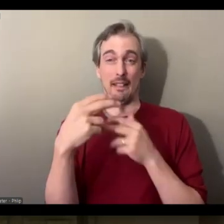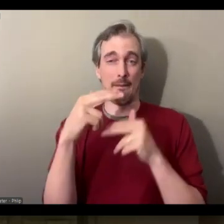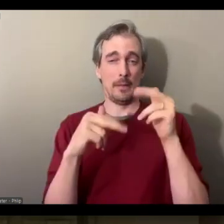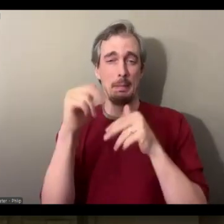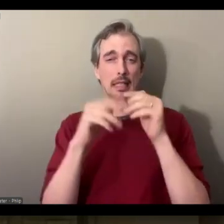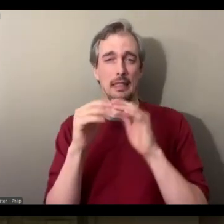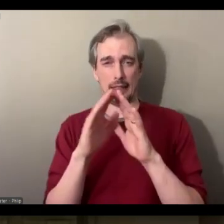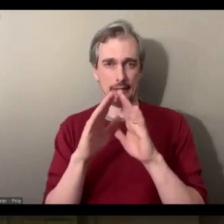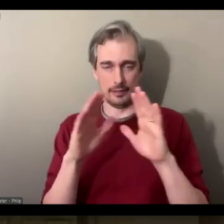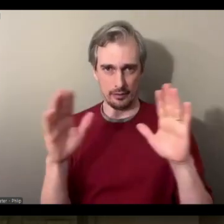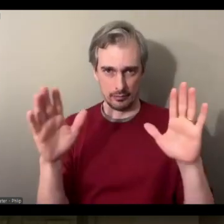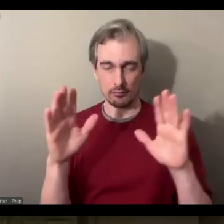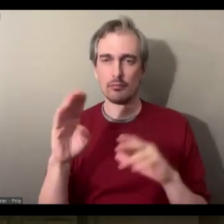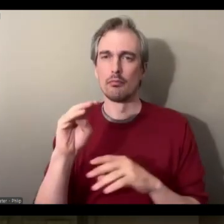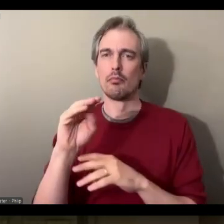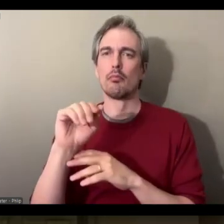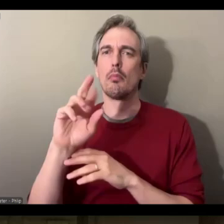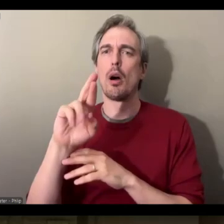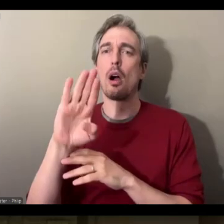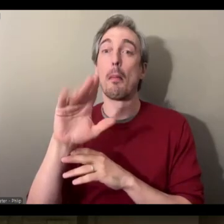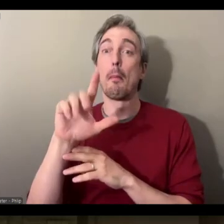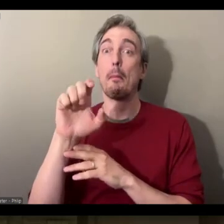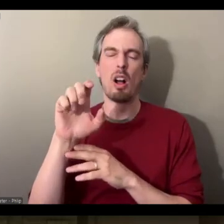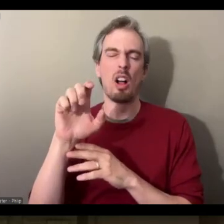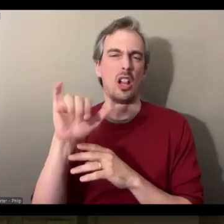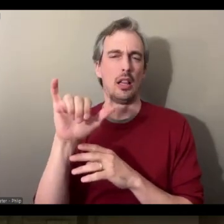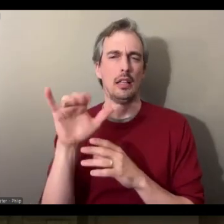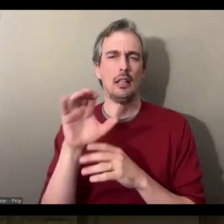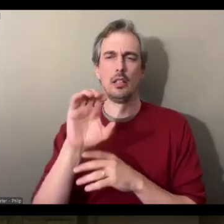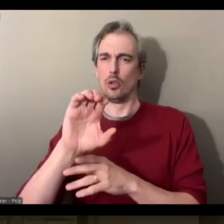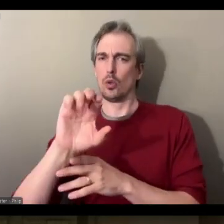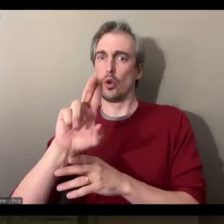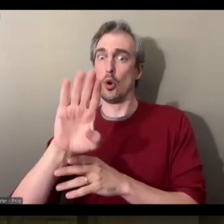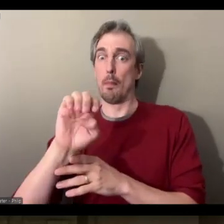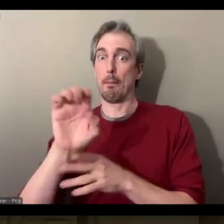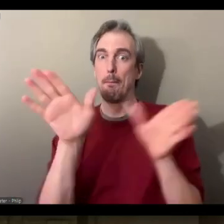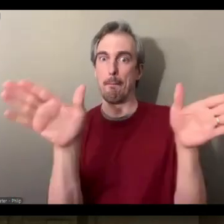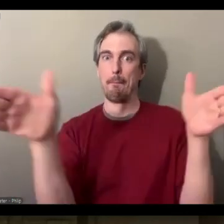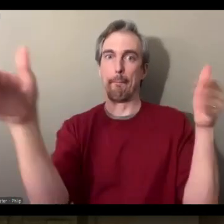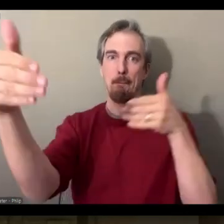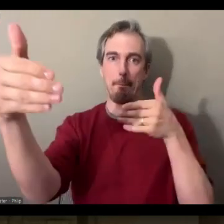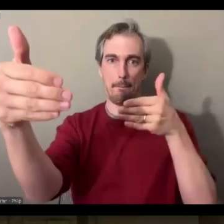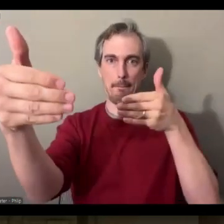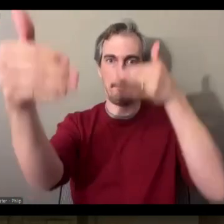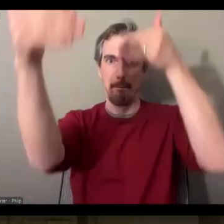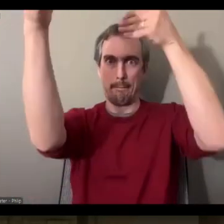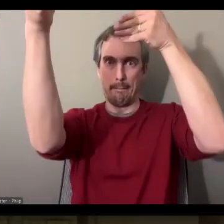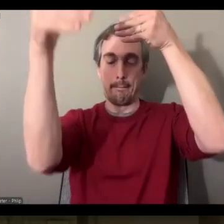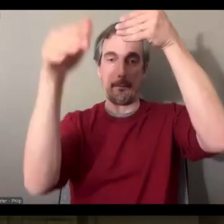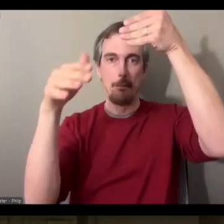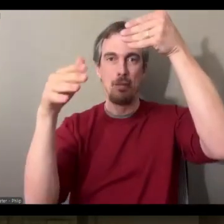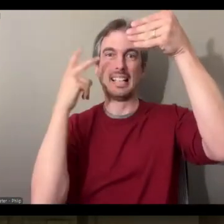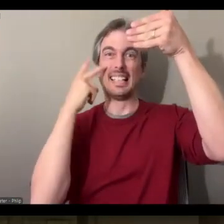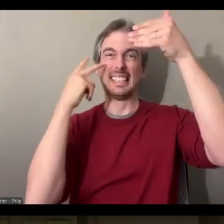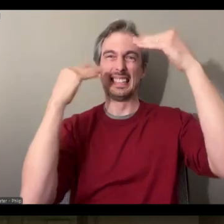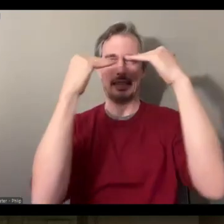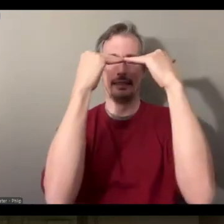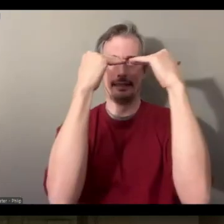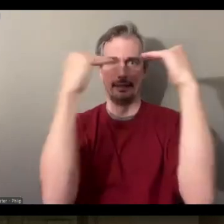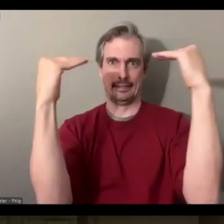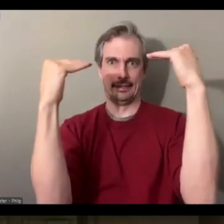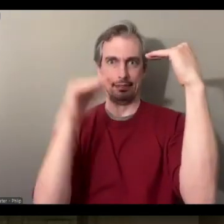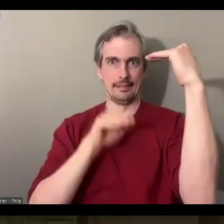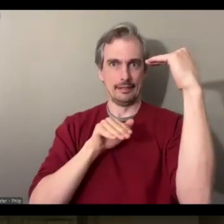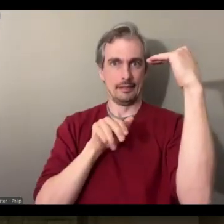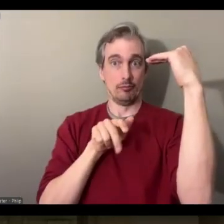you can see relatively steep stairs going up into the building lobby. On the left hand side,